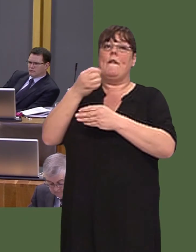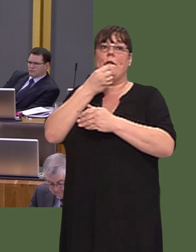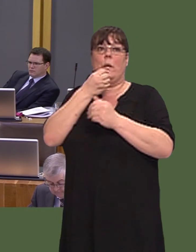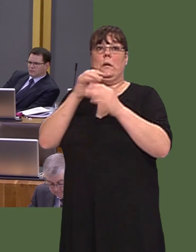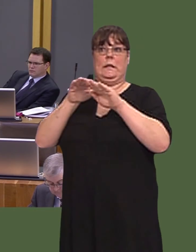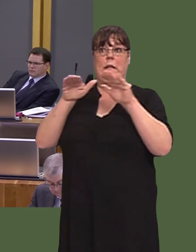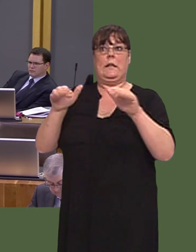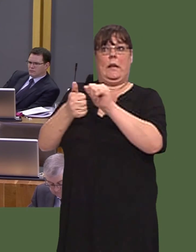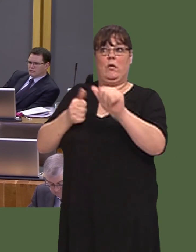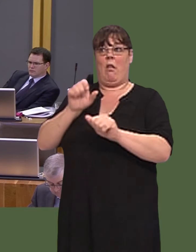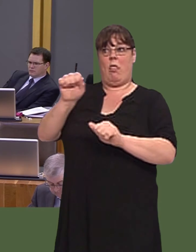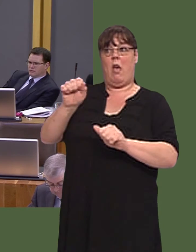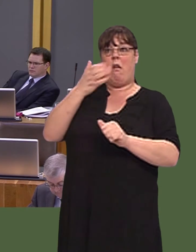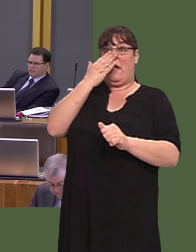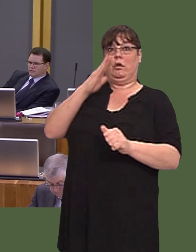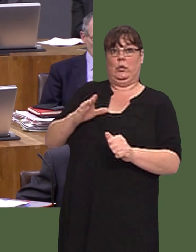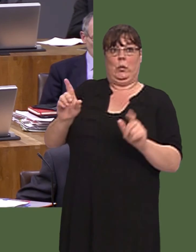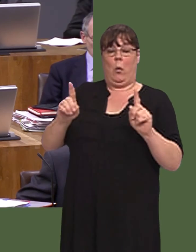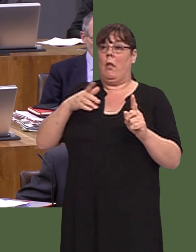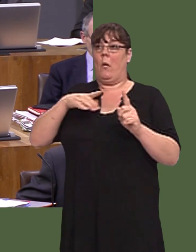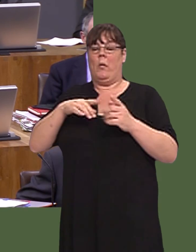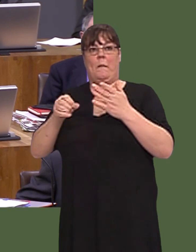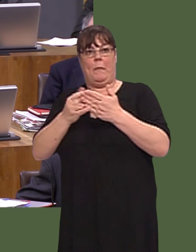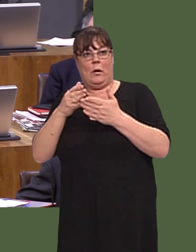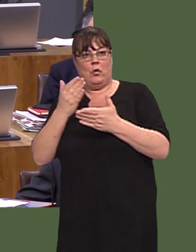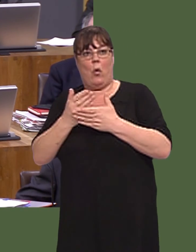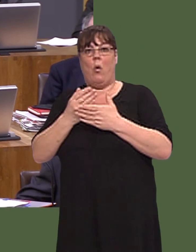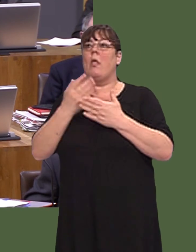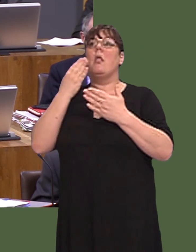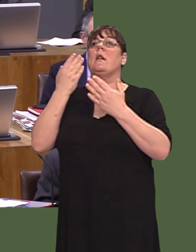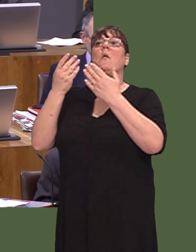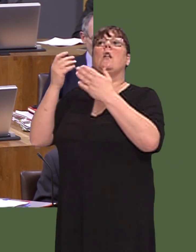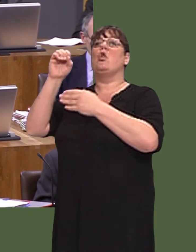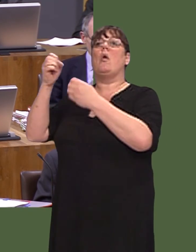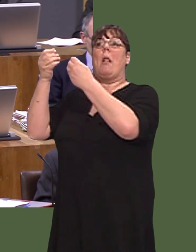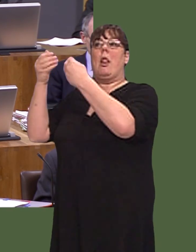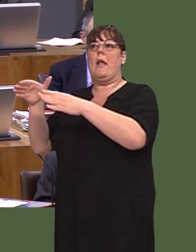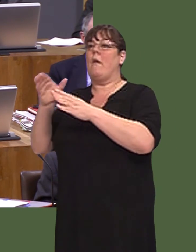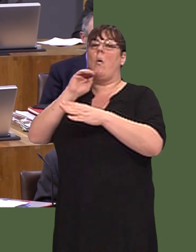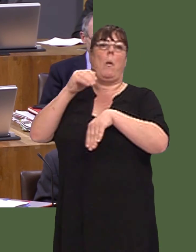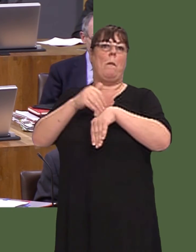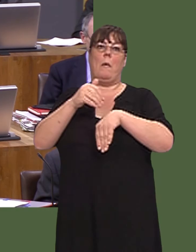They are committed to ensuring that the exit from the EU will not compromise the UKís